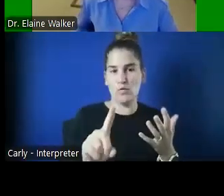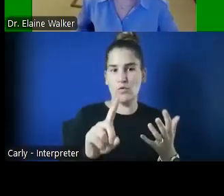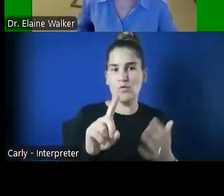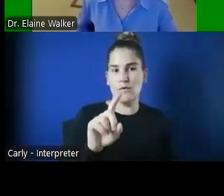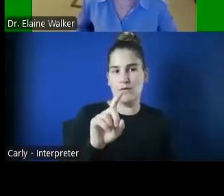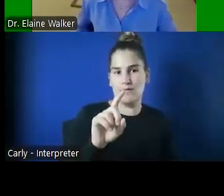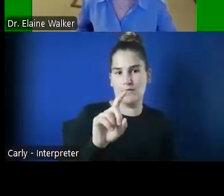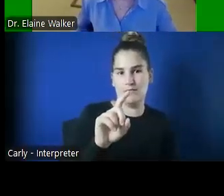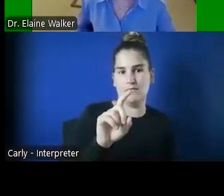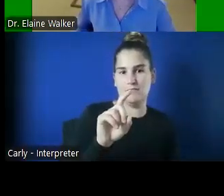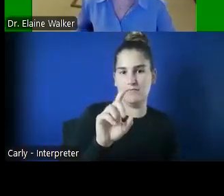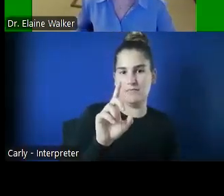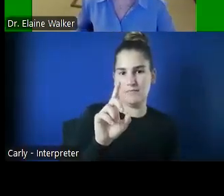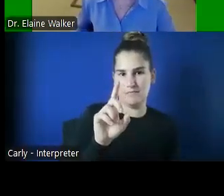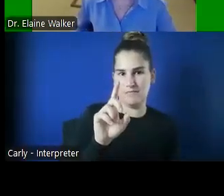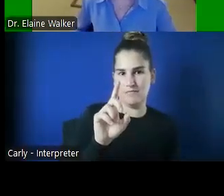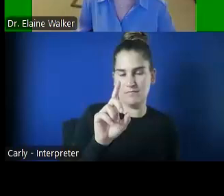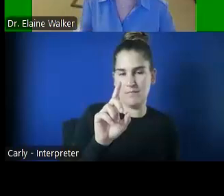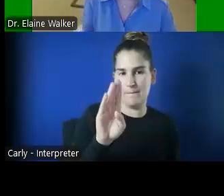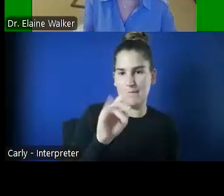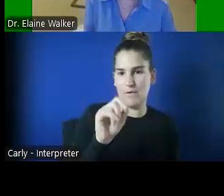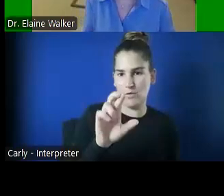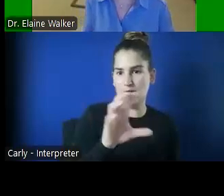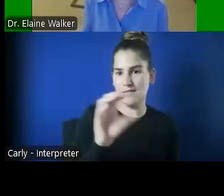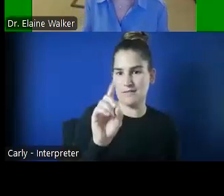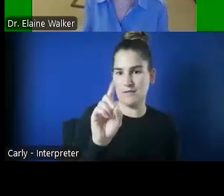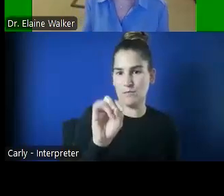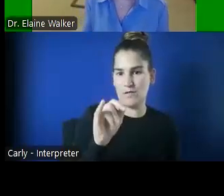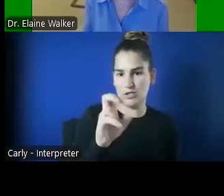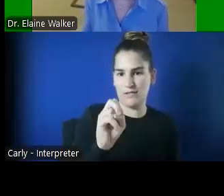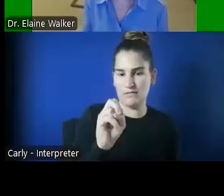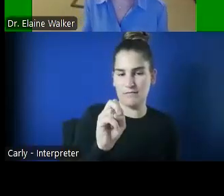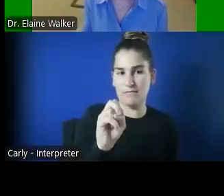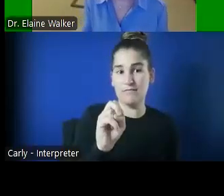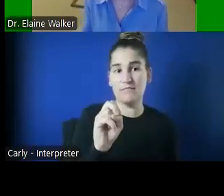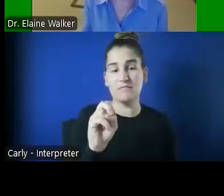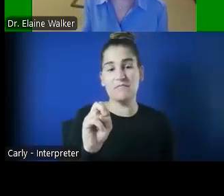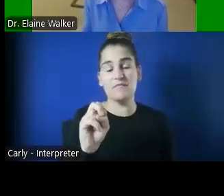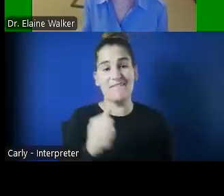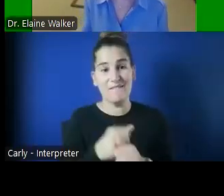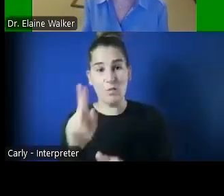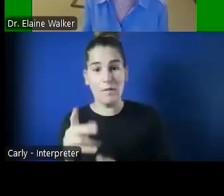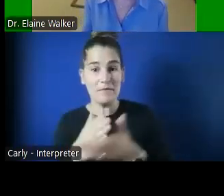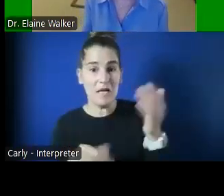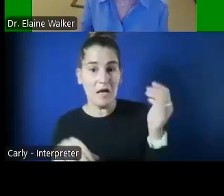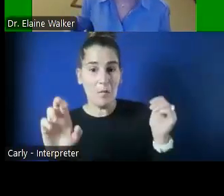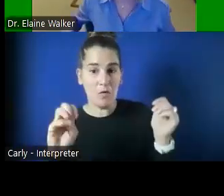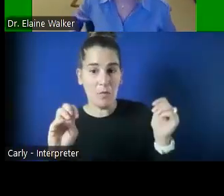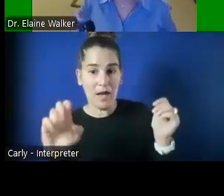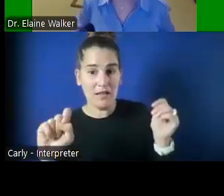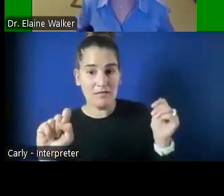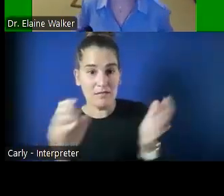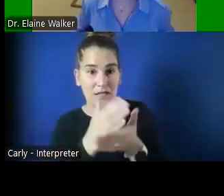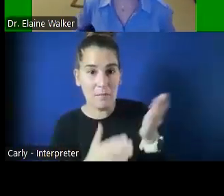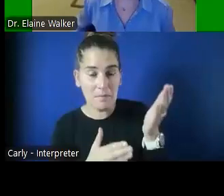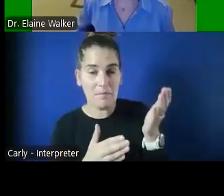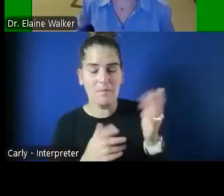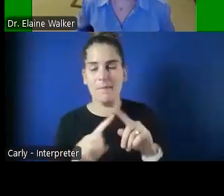and following them up some of them remitted but that was a minority most of them maintained that